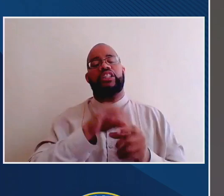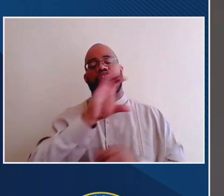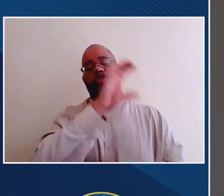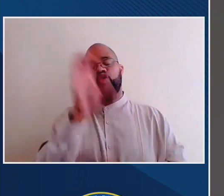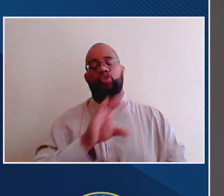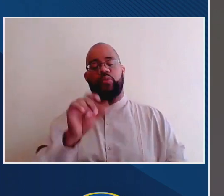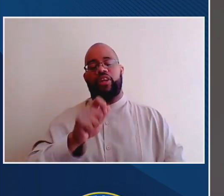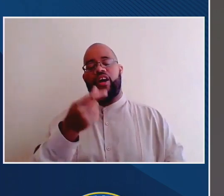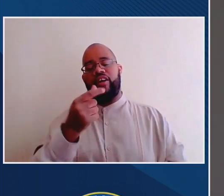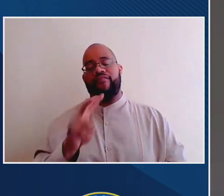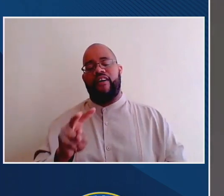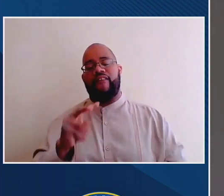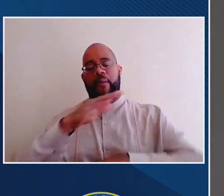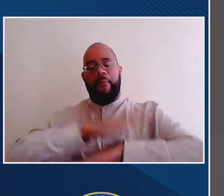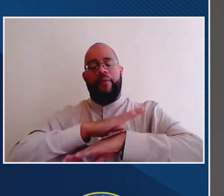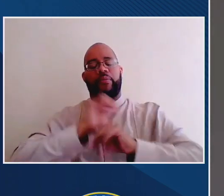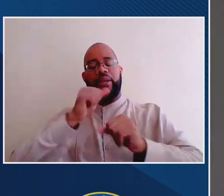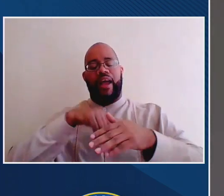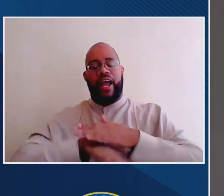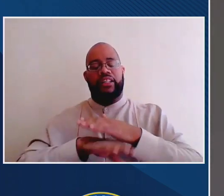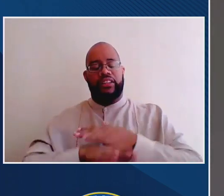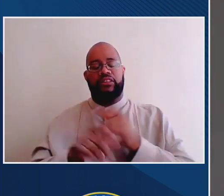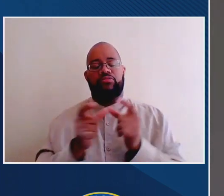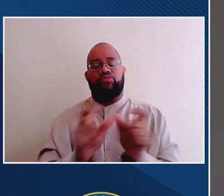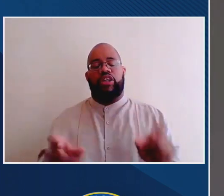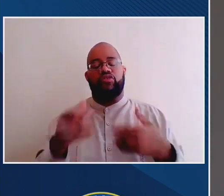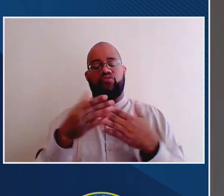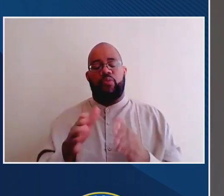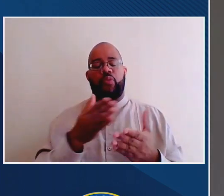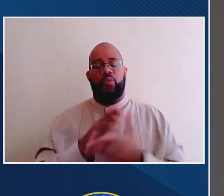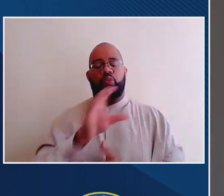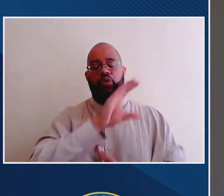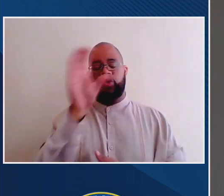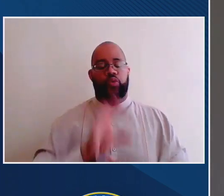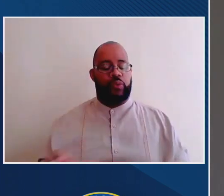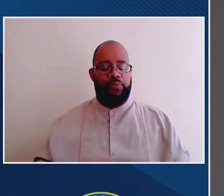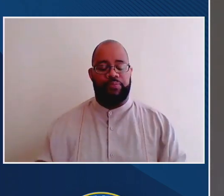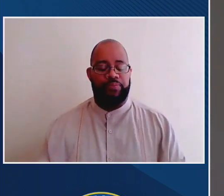will be able to access the breakout rooms through zoom. This means we will not be